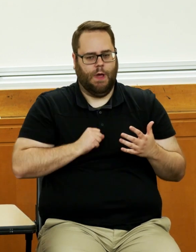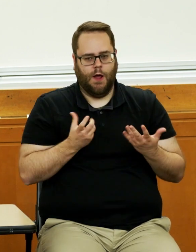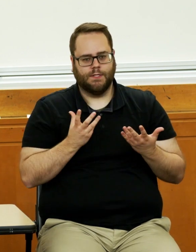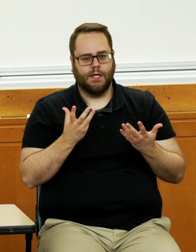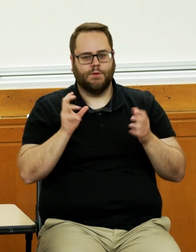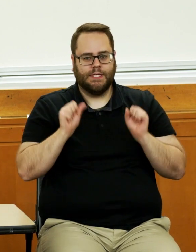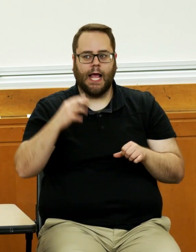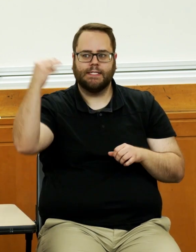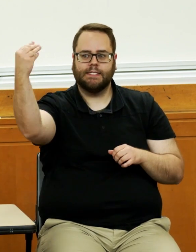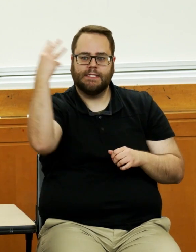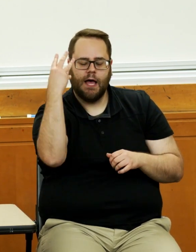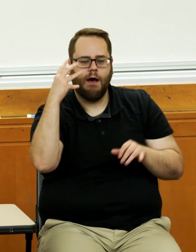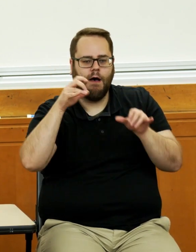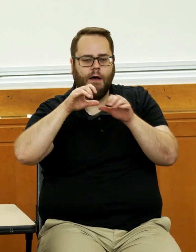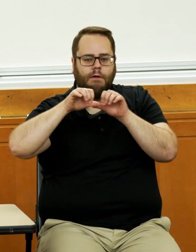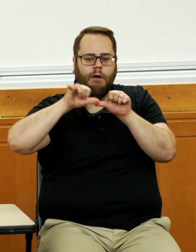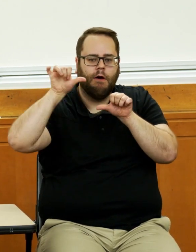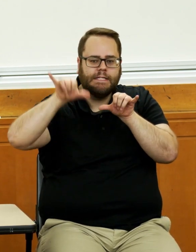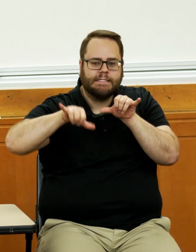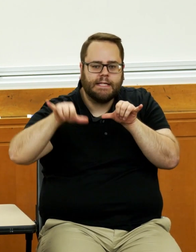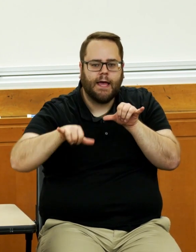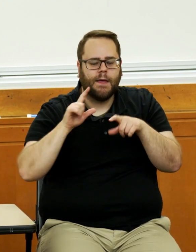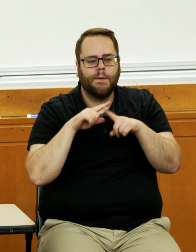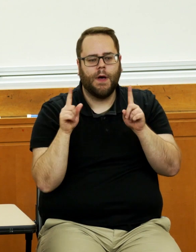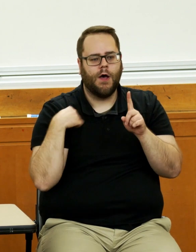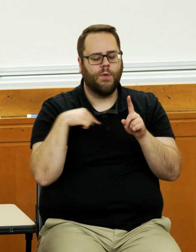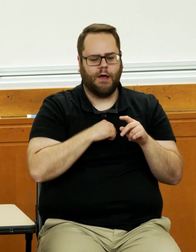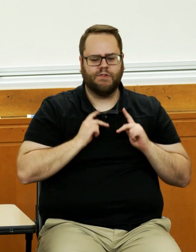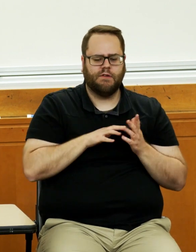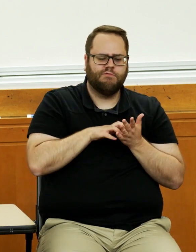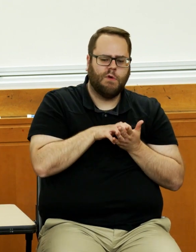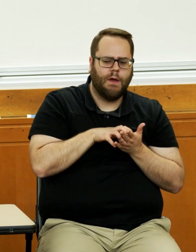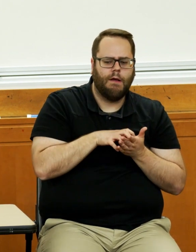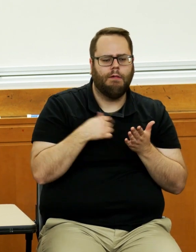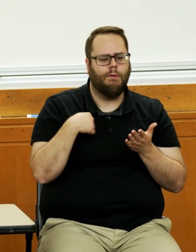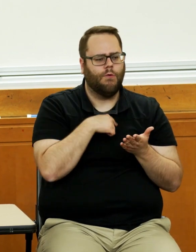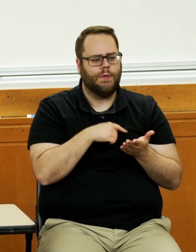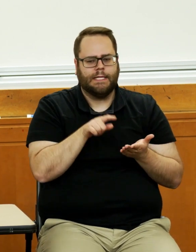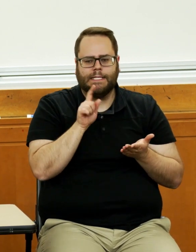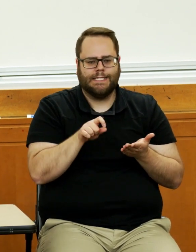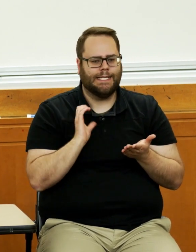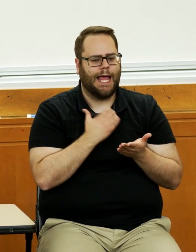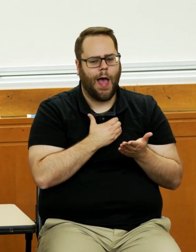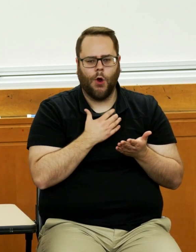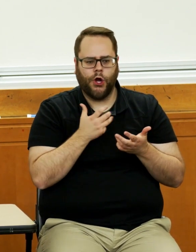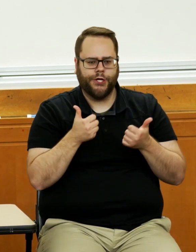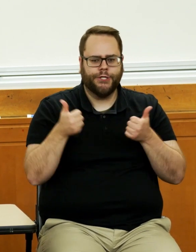in the sun longer, but we also were physically frail and needed our masters to take care of